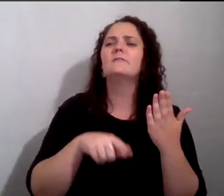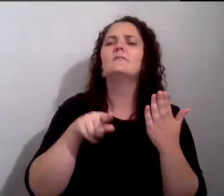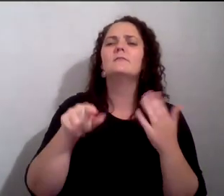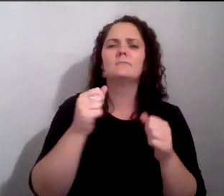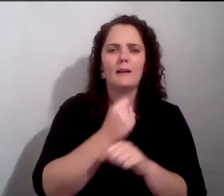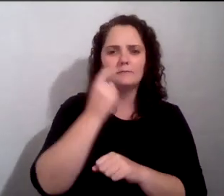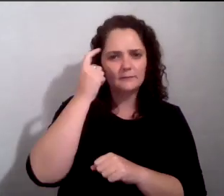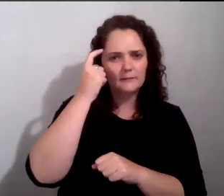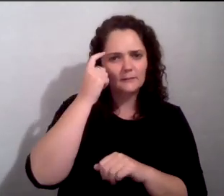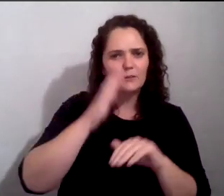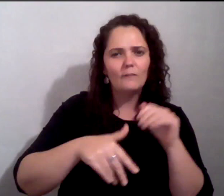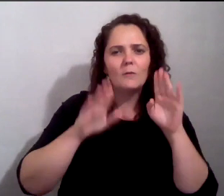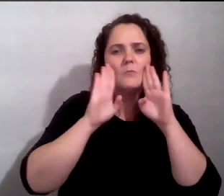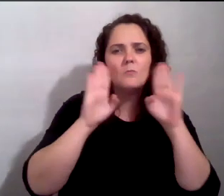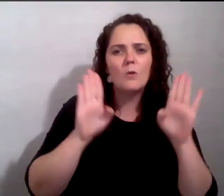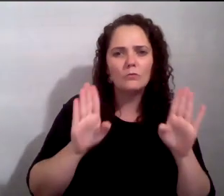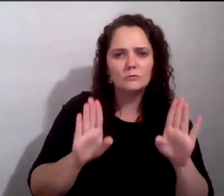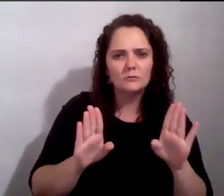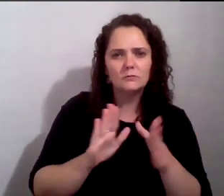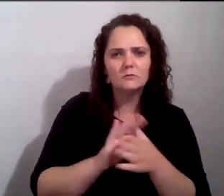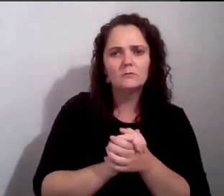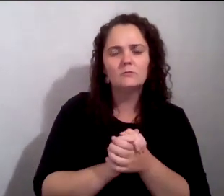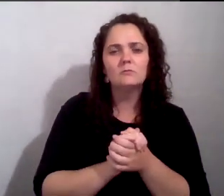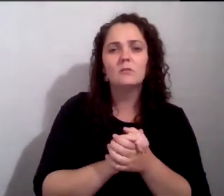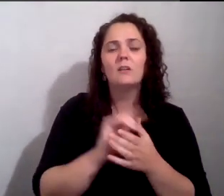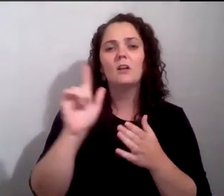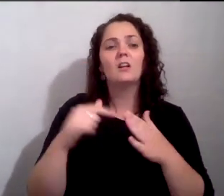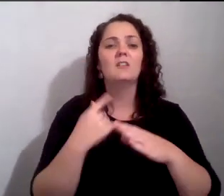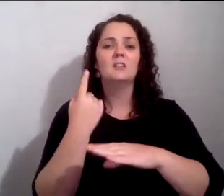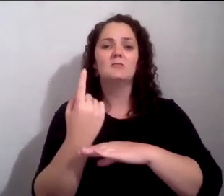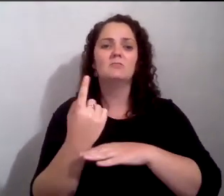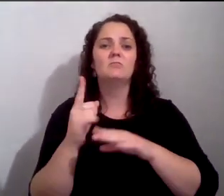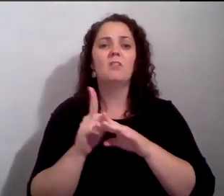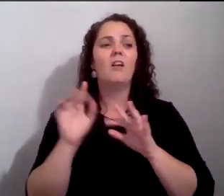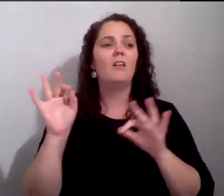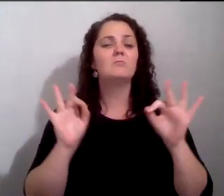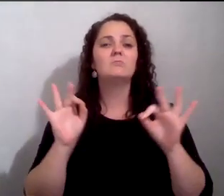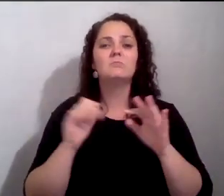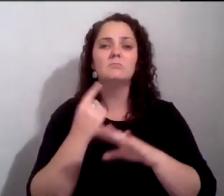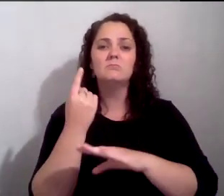and seek out its typical representatives, which might be barmaids, boaters,